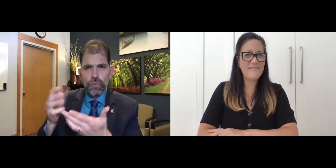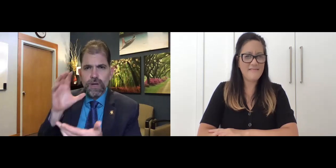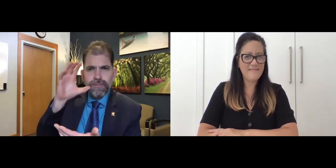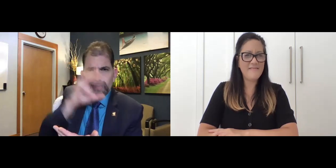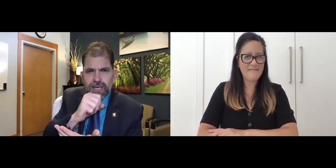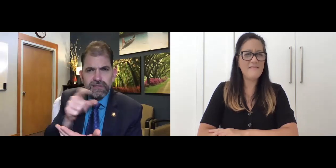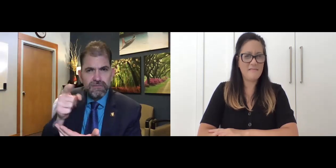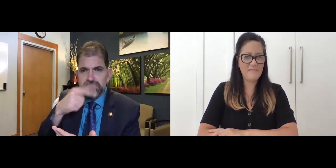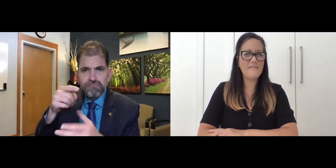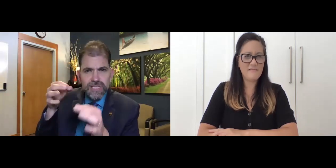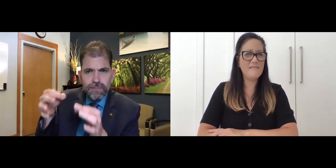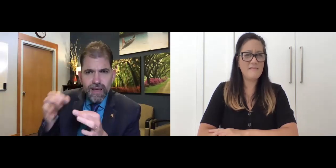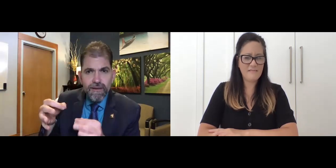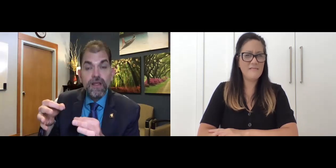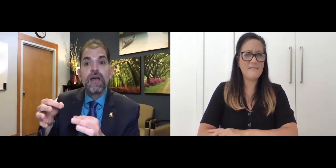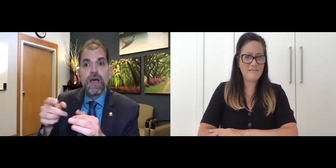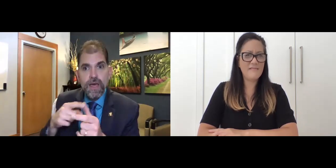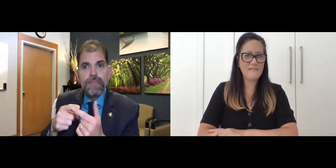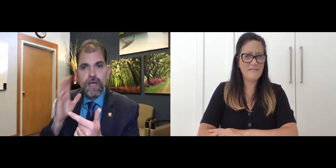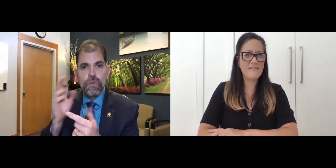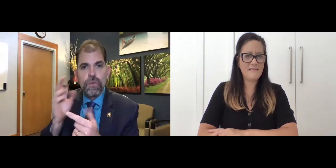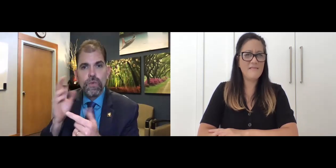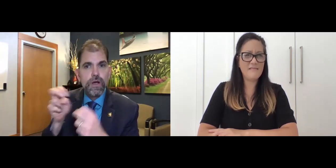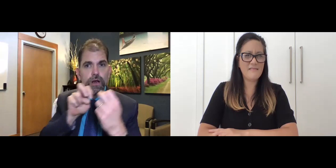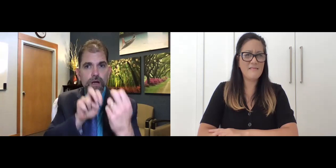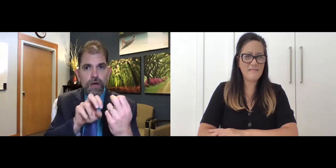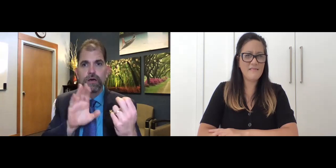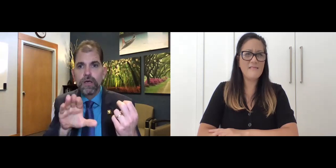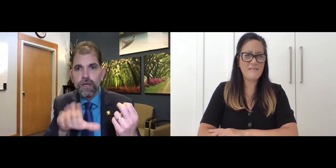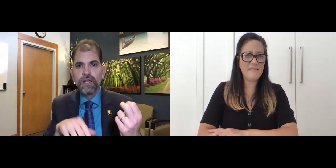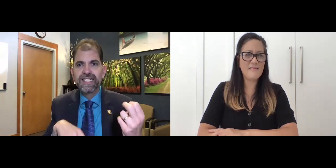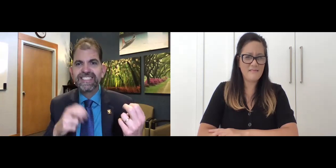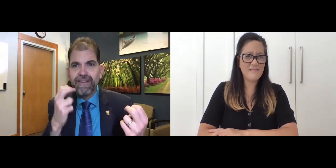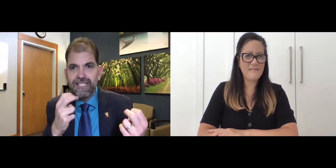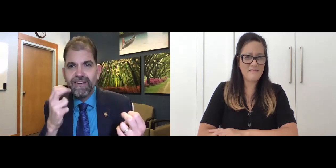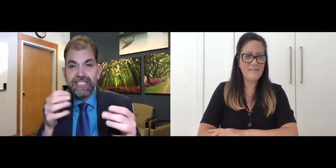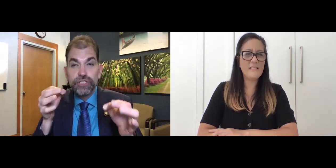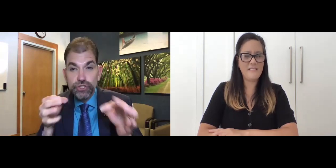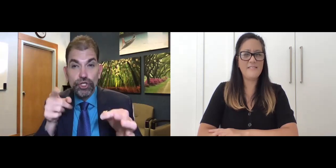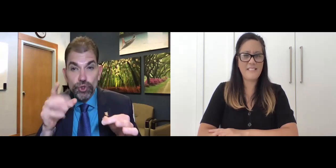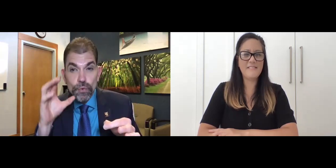find out what the assignment was that I might have missed or missed the explanation and then she would